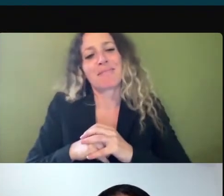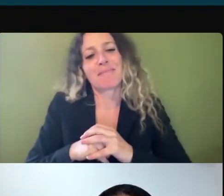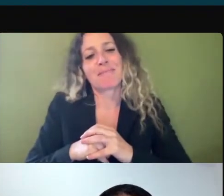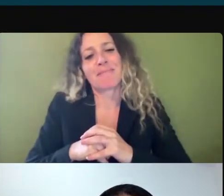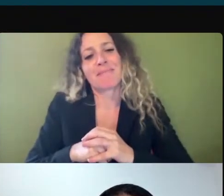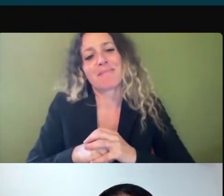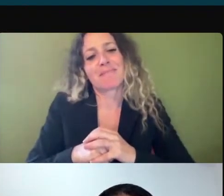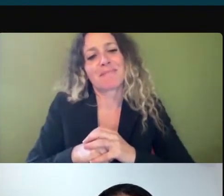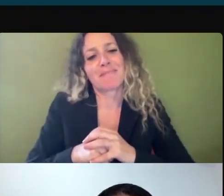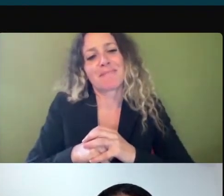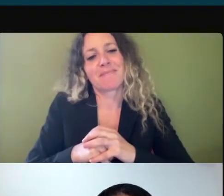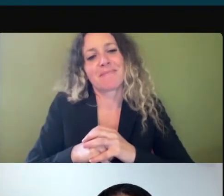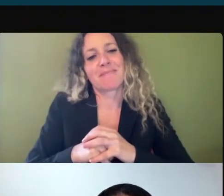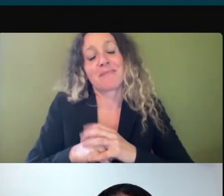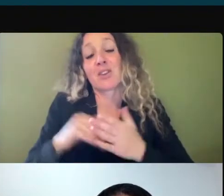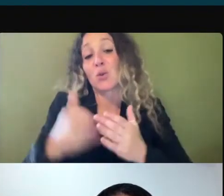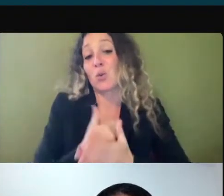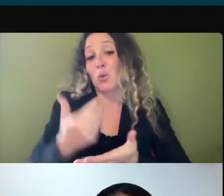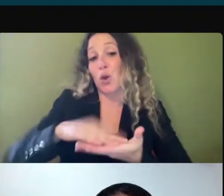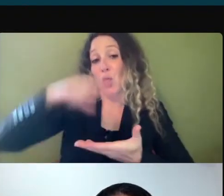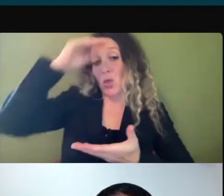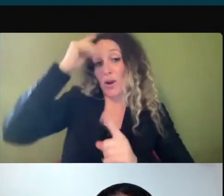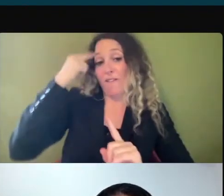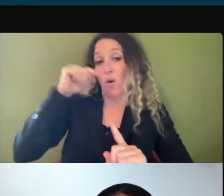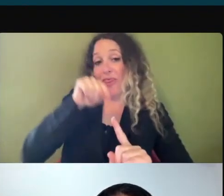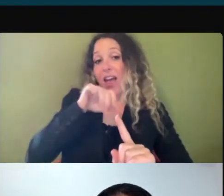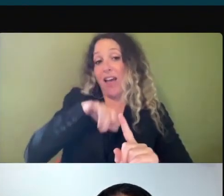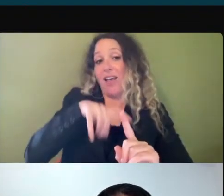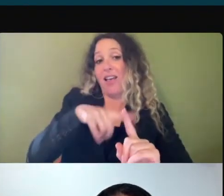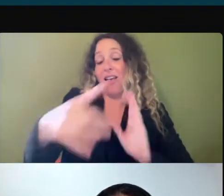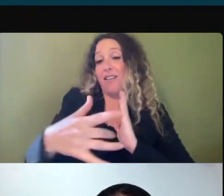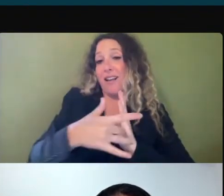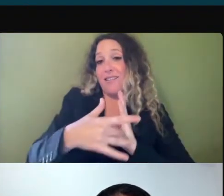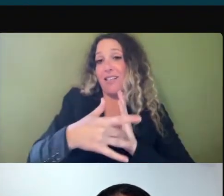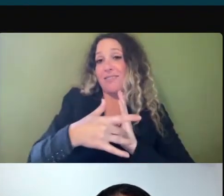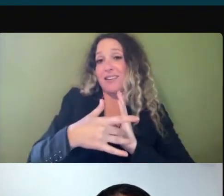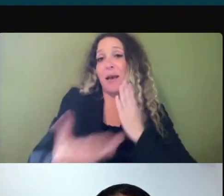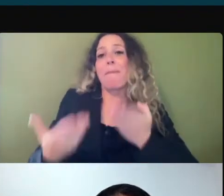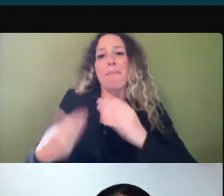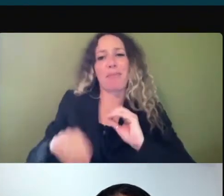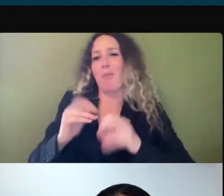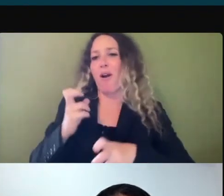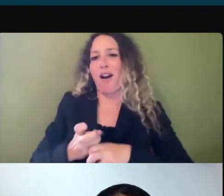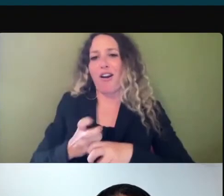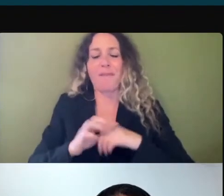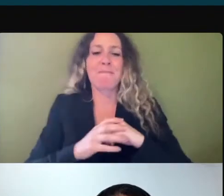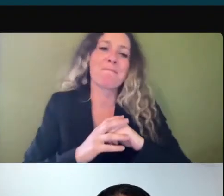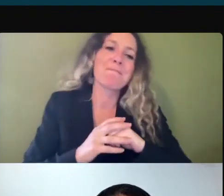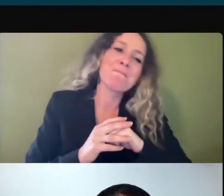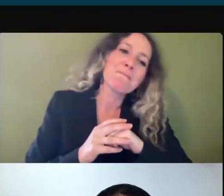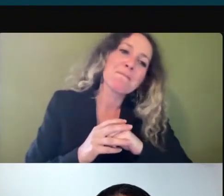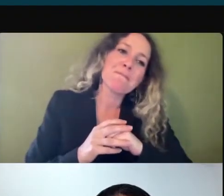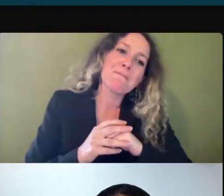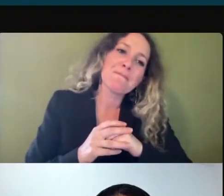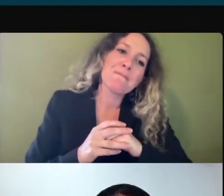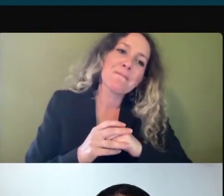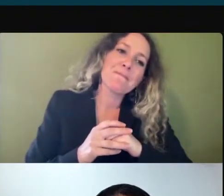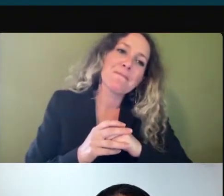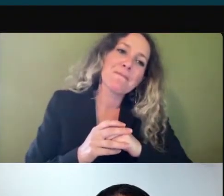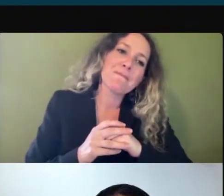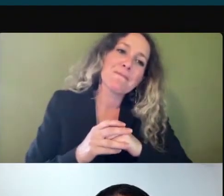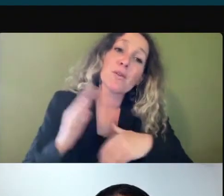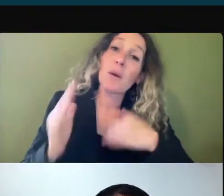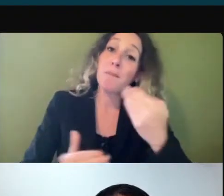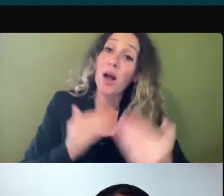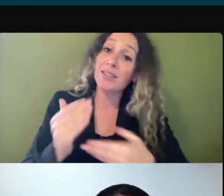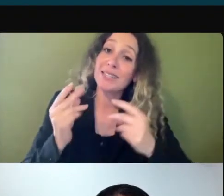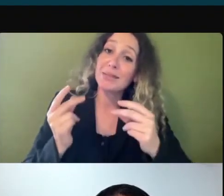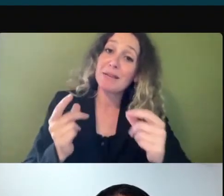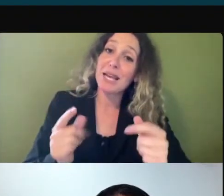the new learning of these technologies may be even harder. Processing speed could be variably slower.